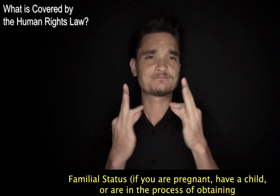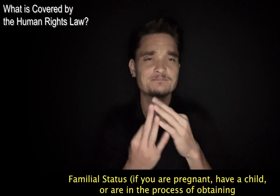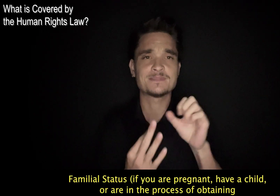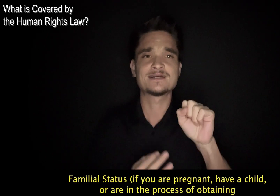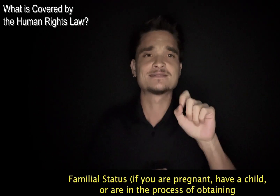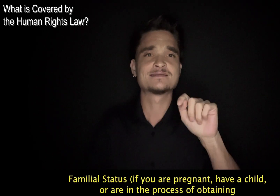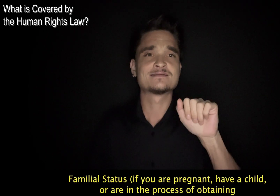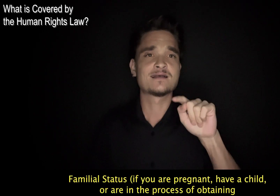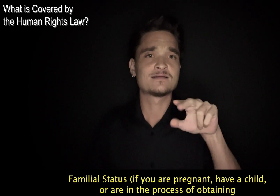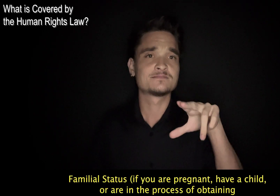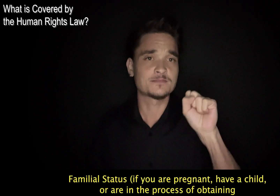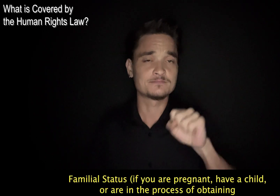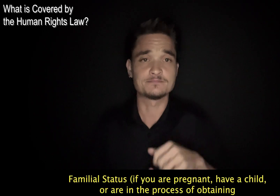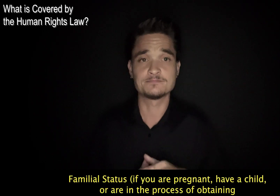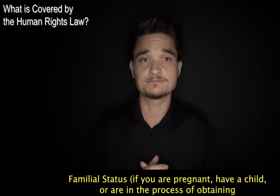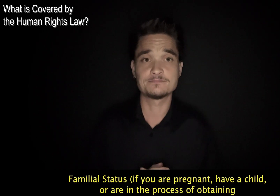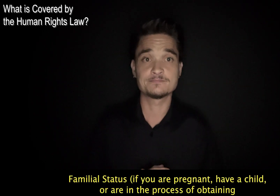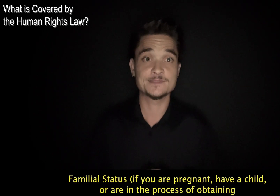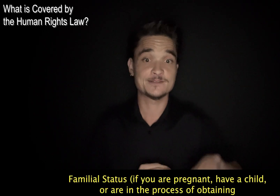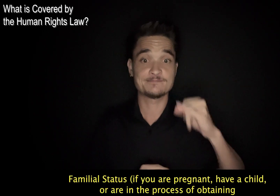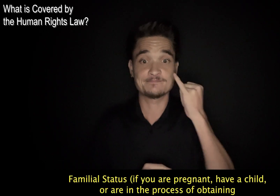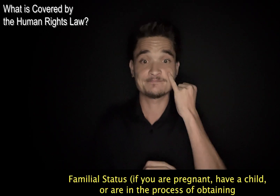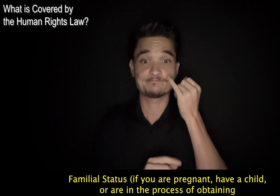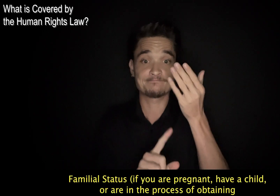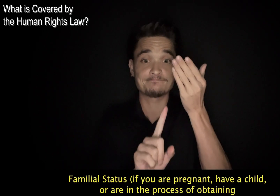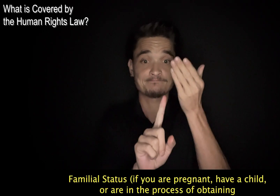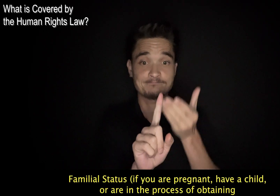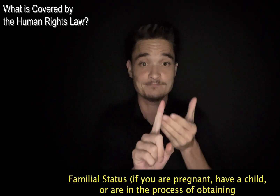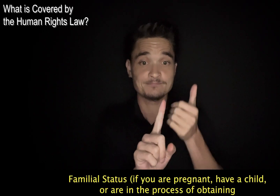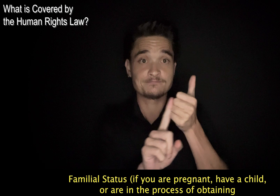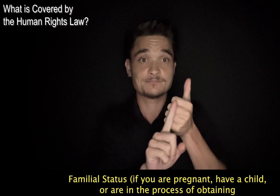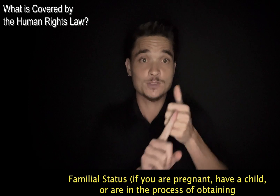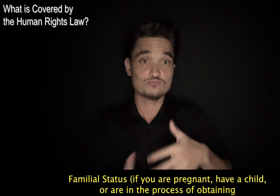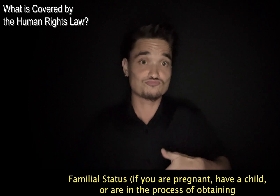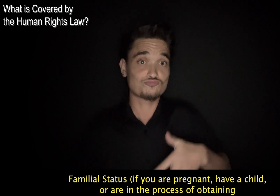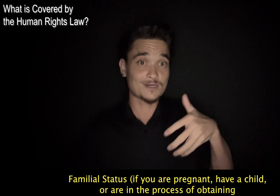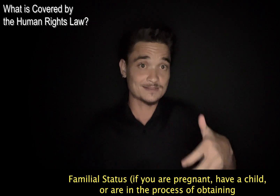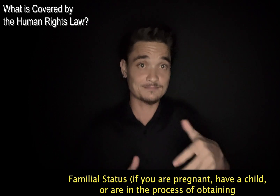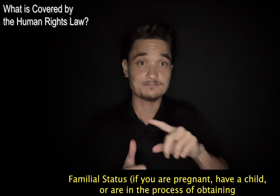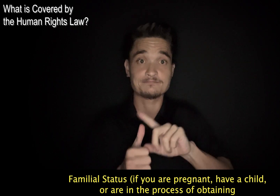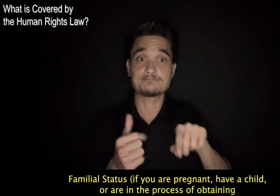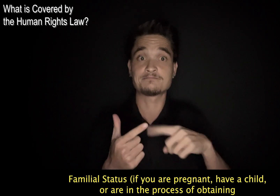Familial Status (if you are pregnant, have a child, or are in the process of obtaining